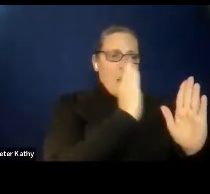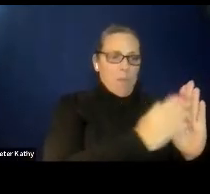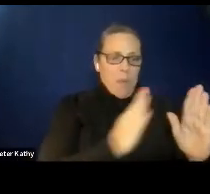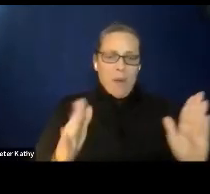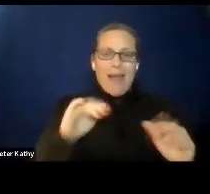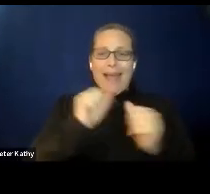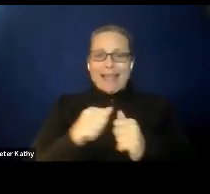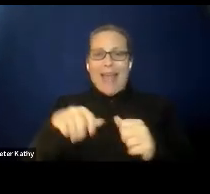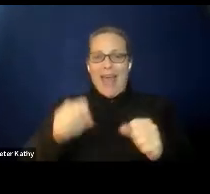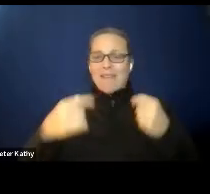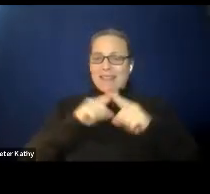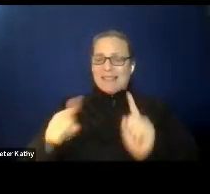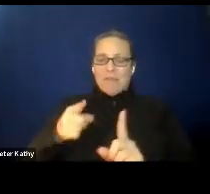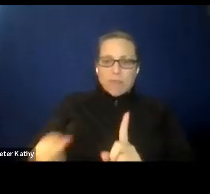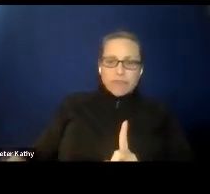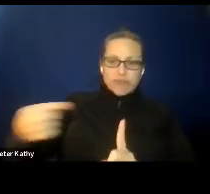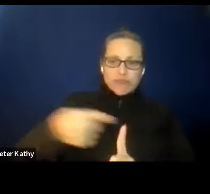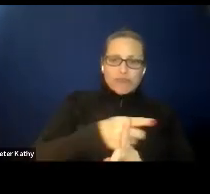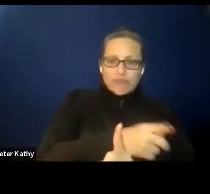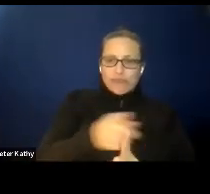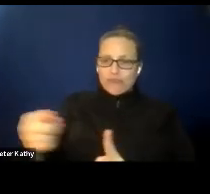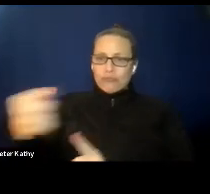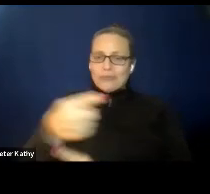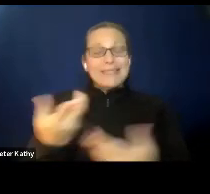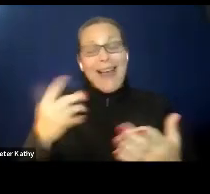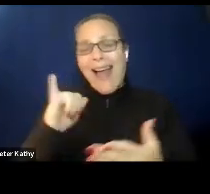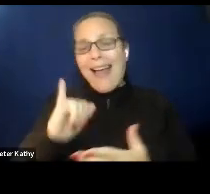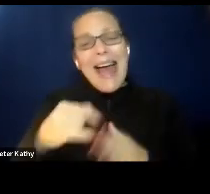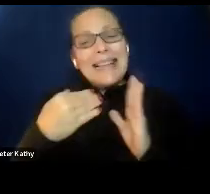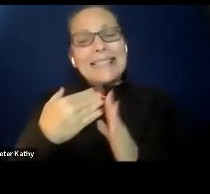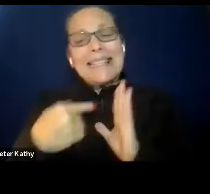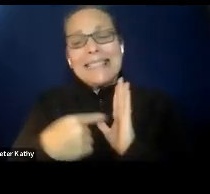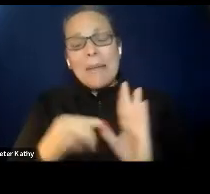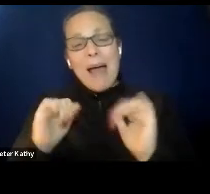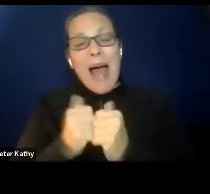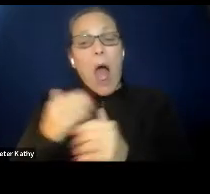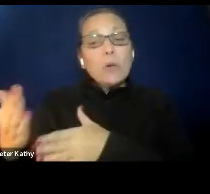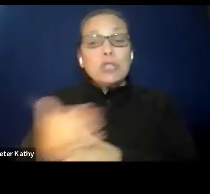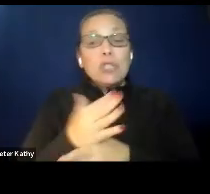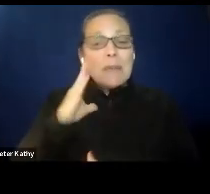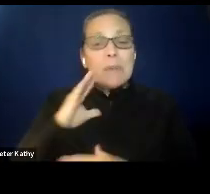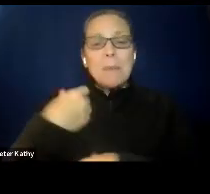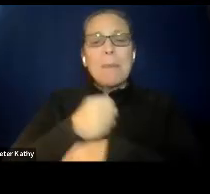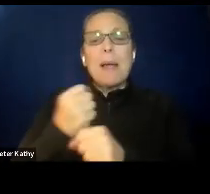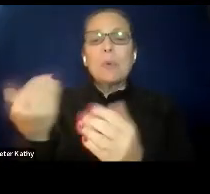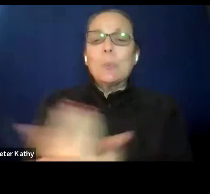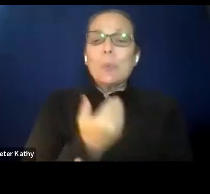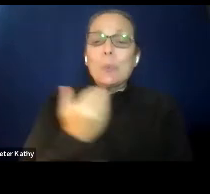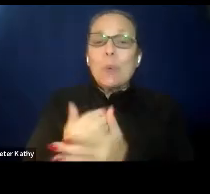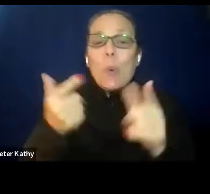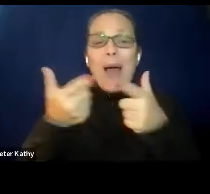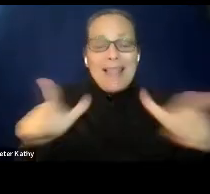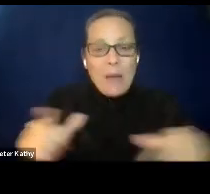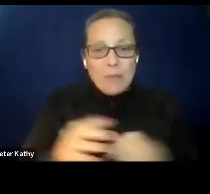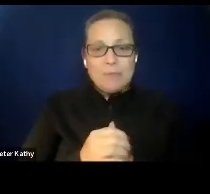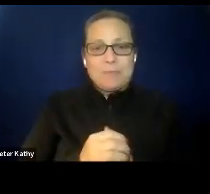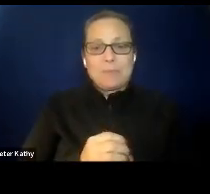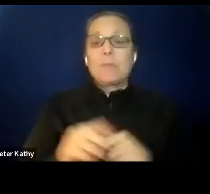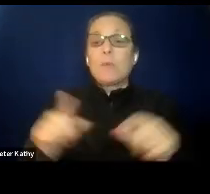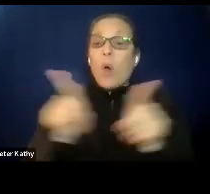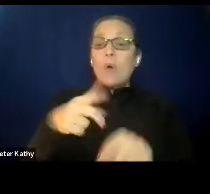I think this is really lovely that the community is kind of dubbed this term crip time. And that's how shared